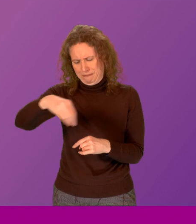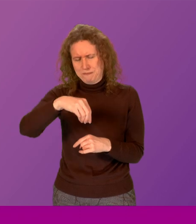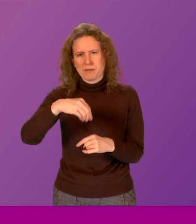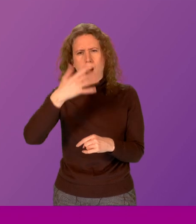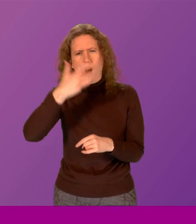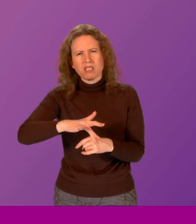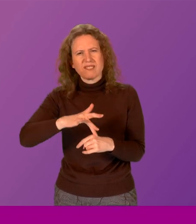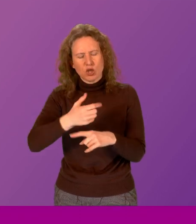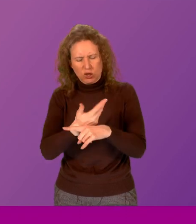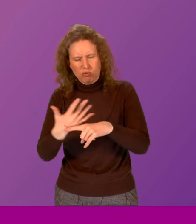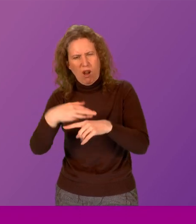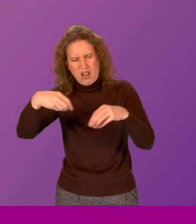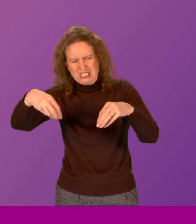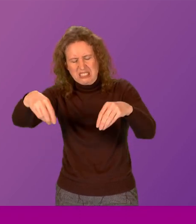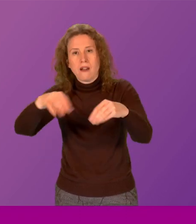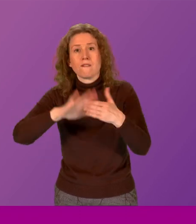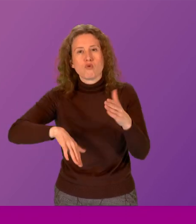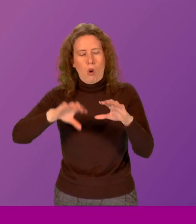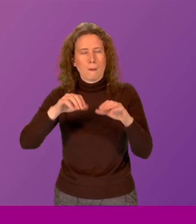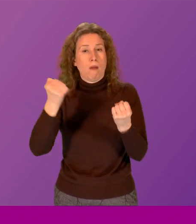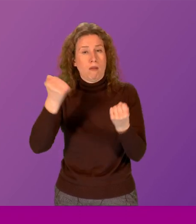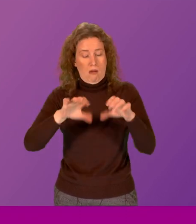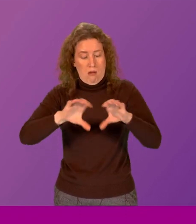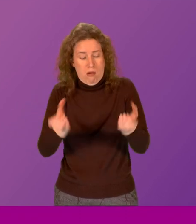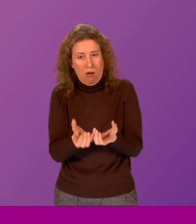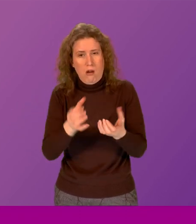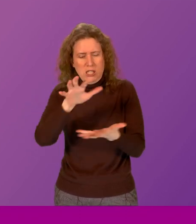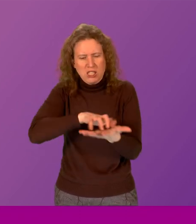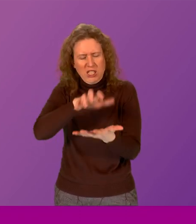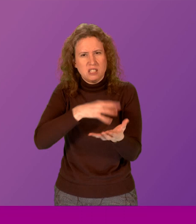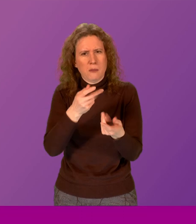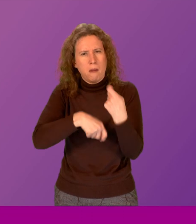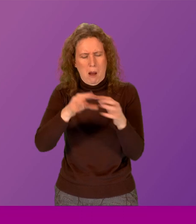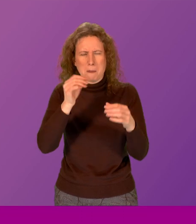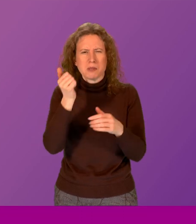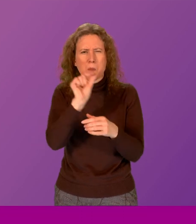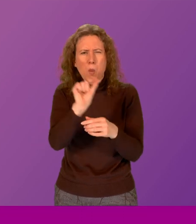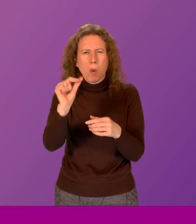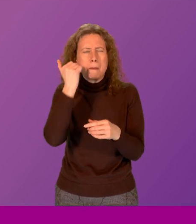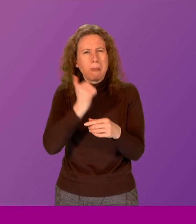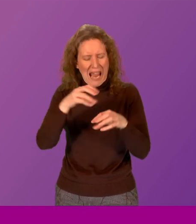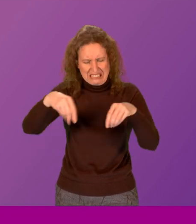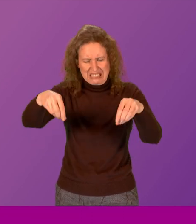rubber infill from shredded end-of-life vehicle tyres. That is terrible for microplastics and,